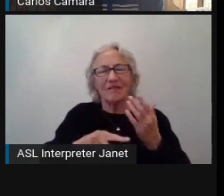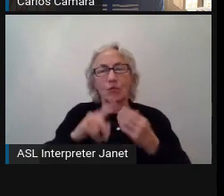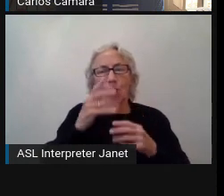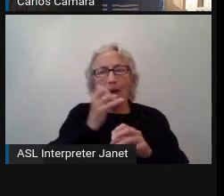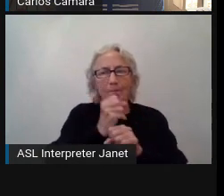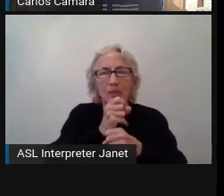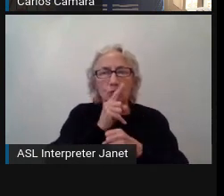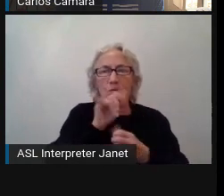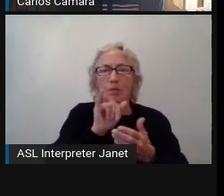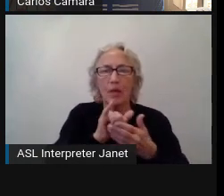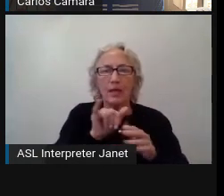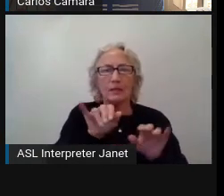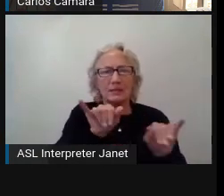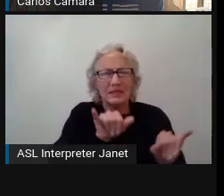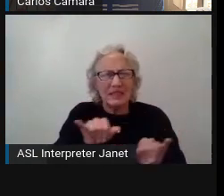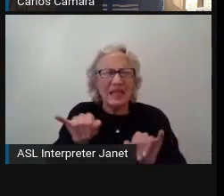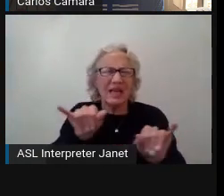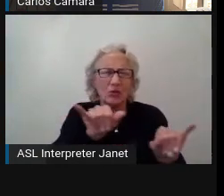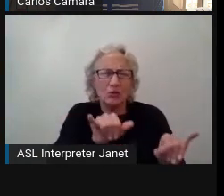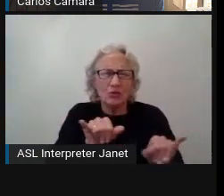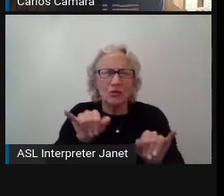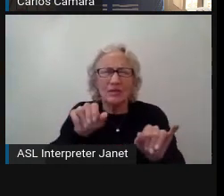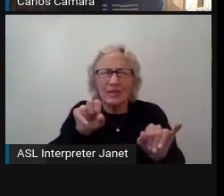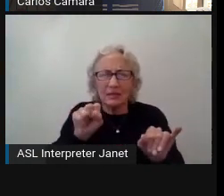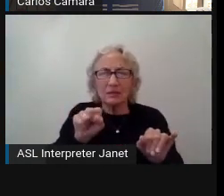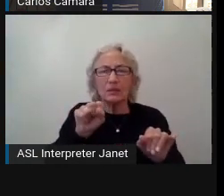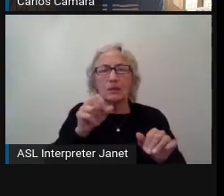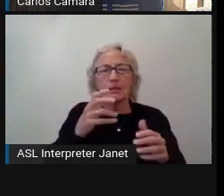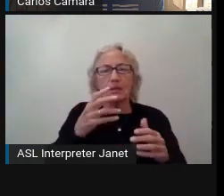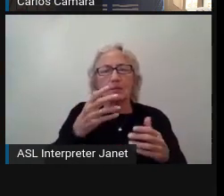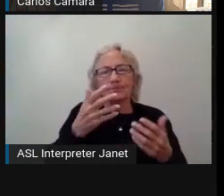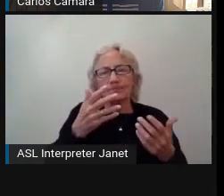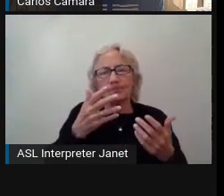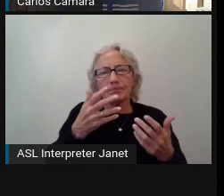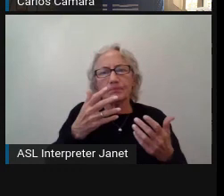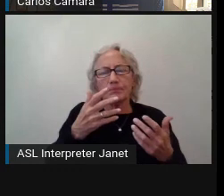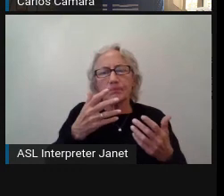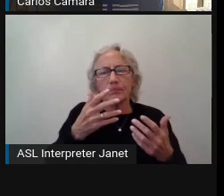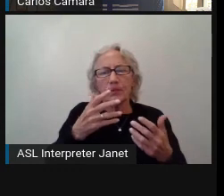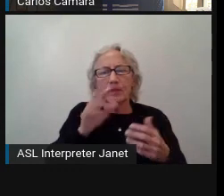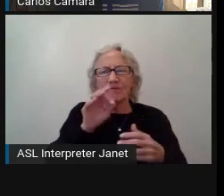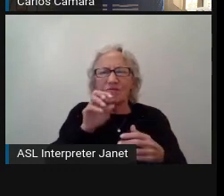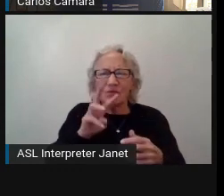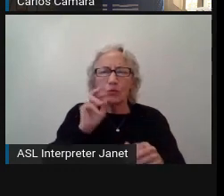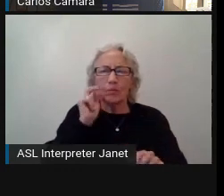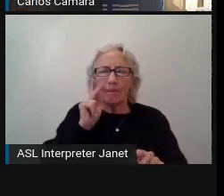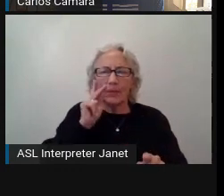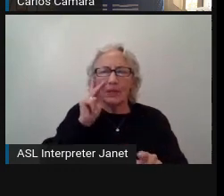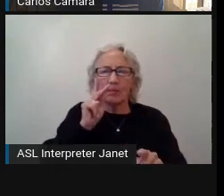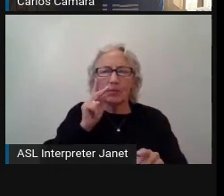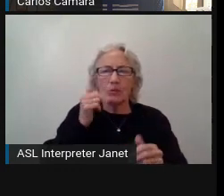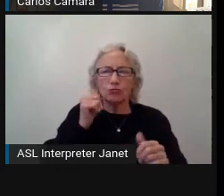It's like very few people try to add their own designs